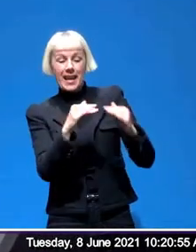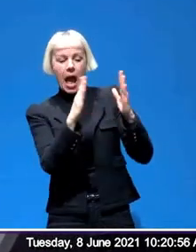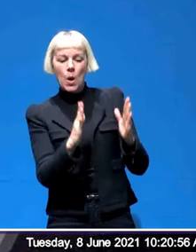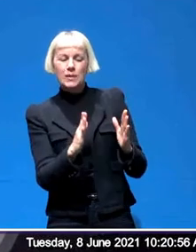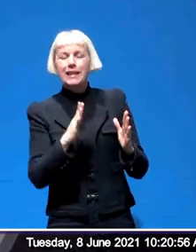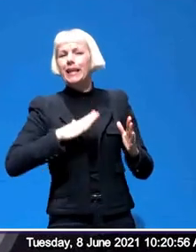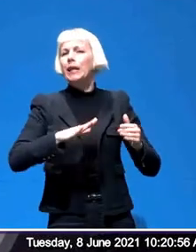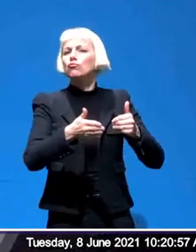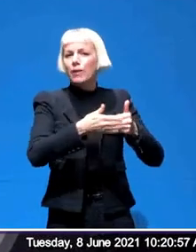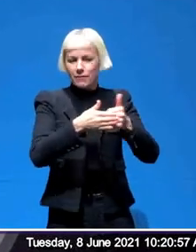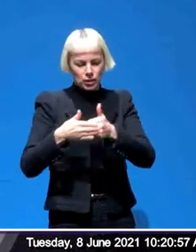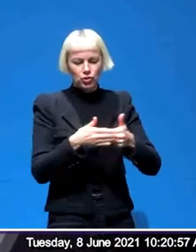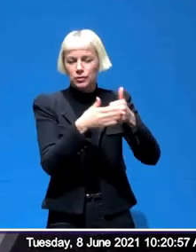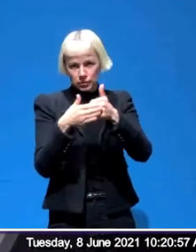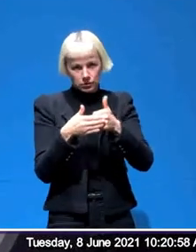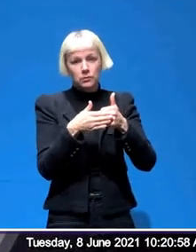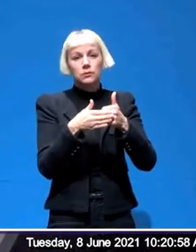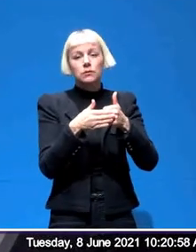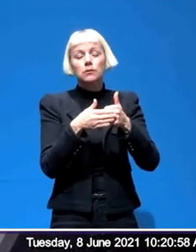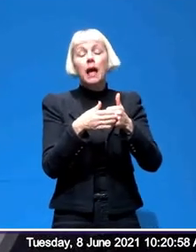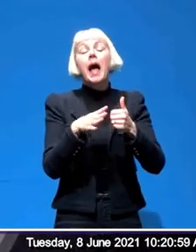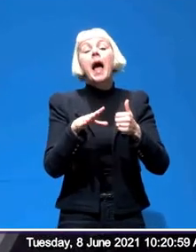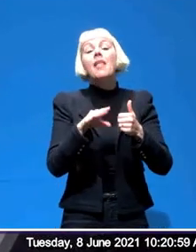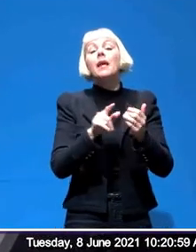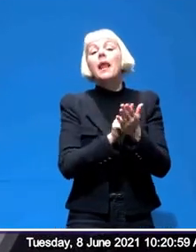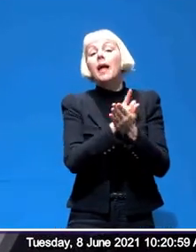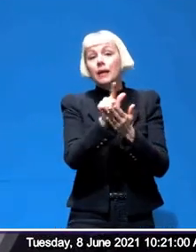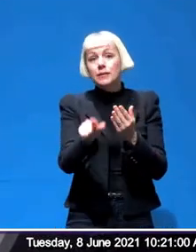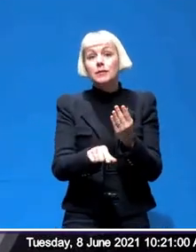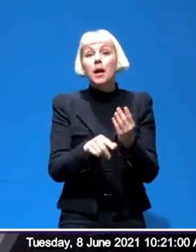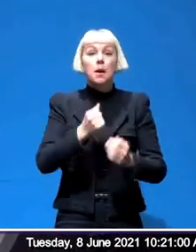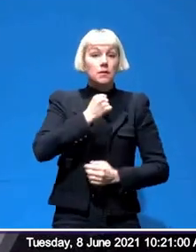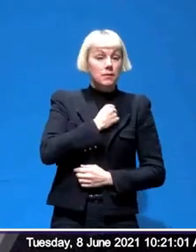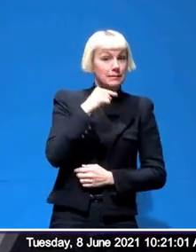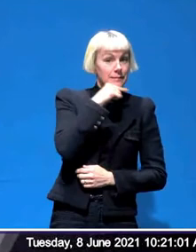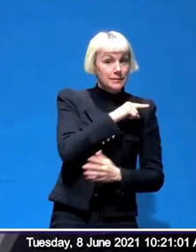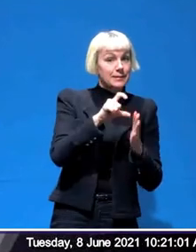Shortly after that, Daniel and the two other men moved from that to a house